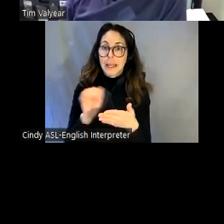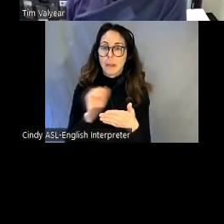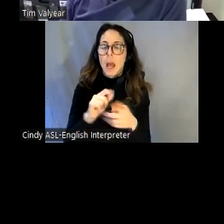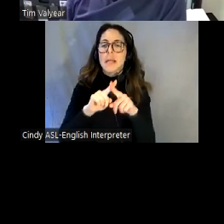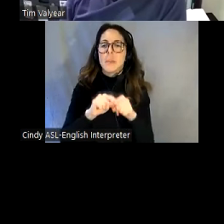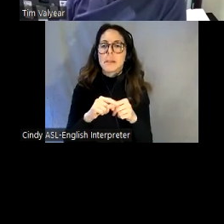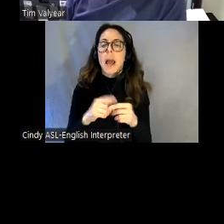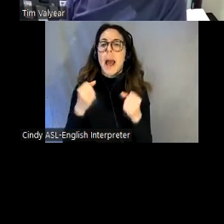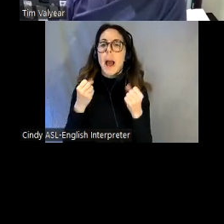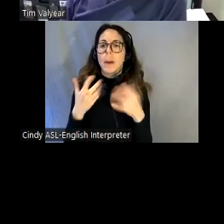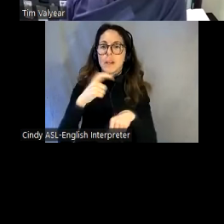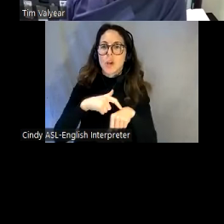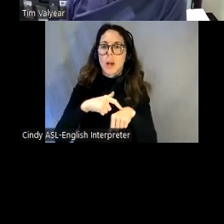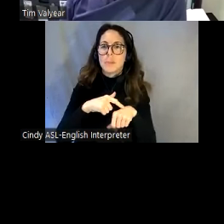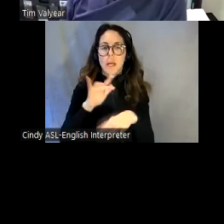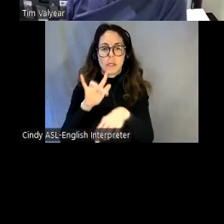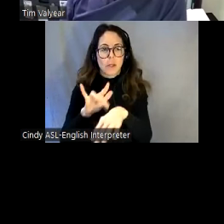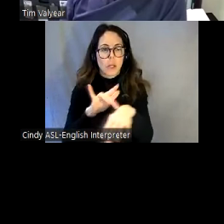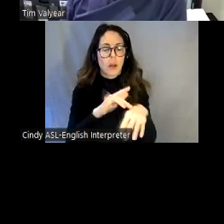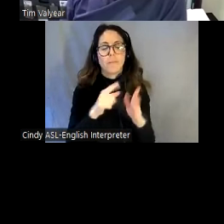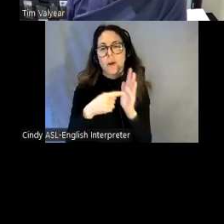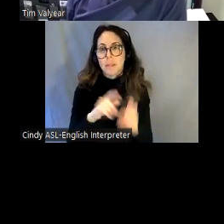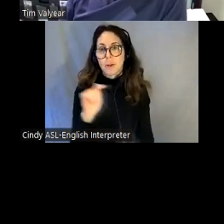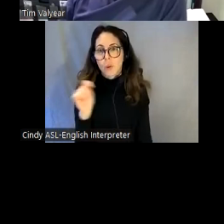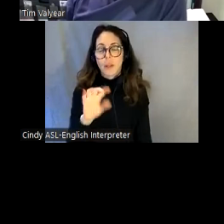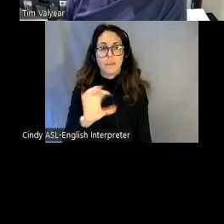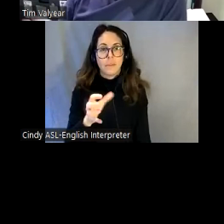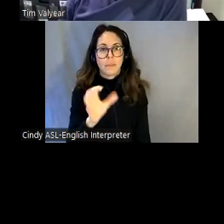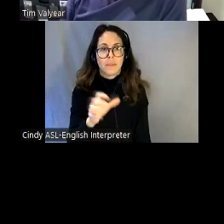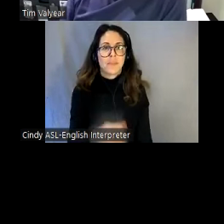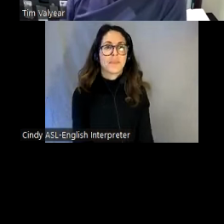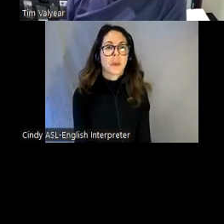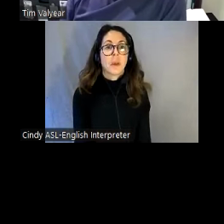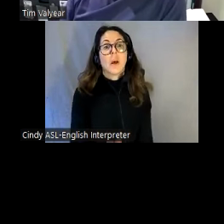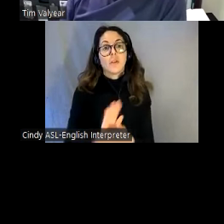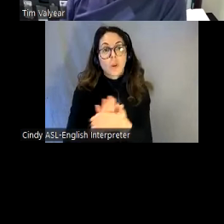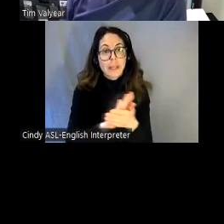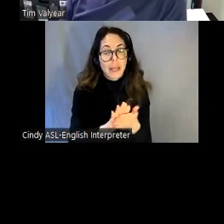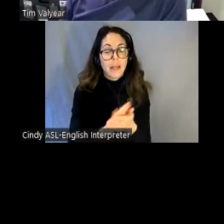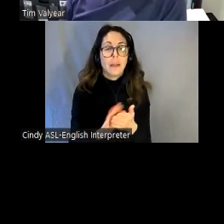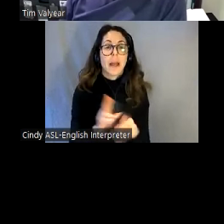. Next slide. Cleaning frequency depends on how often you're touching the different multiple high-